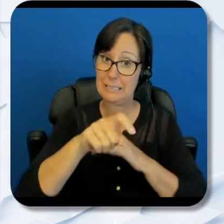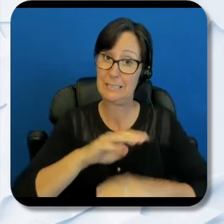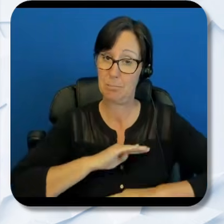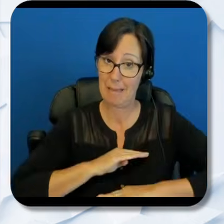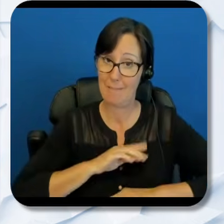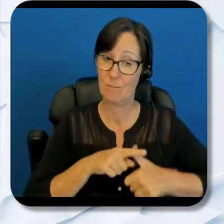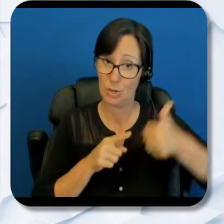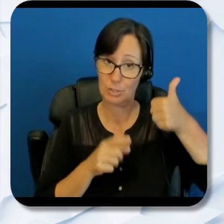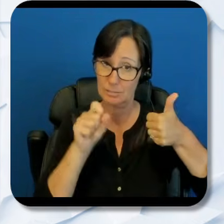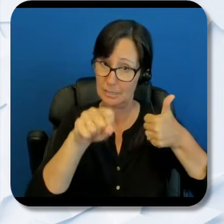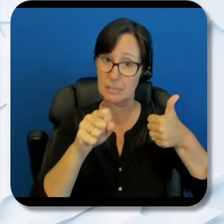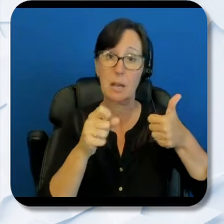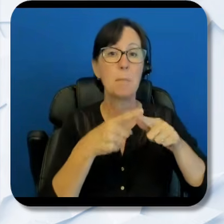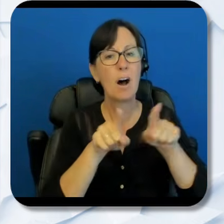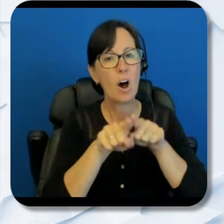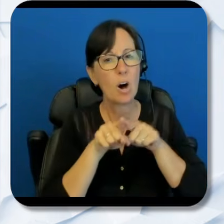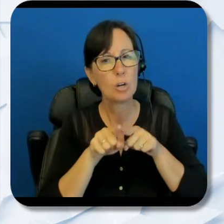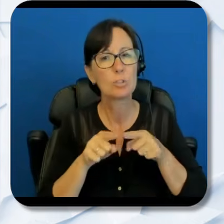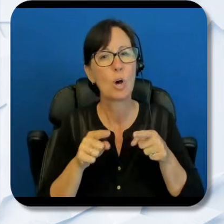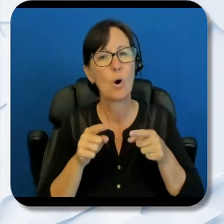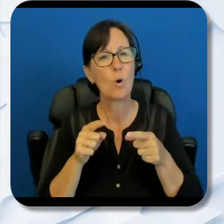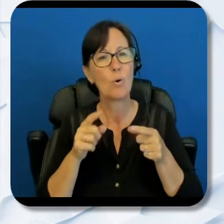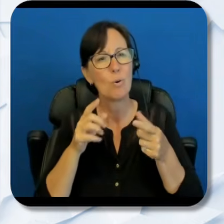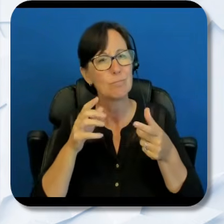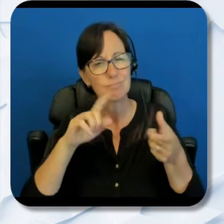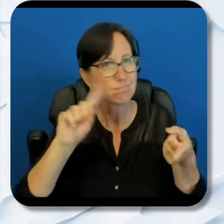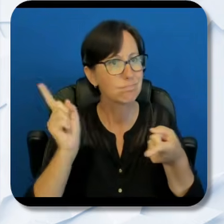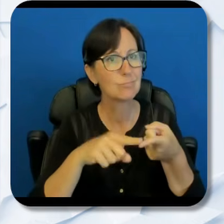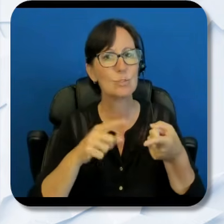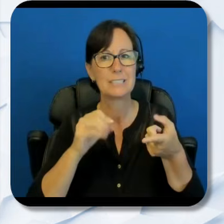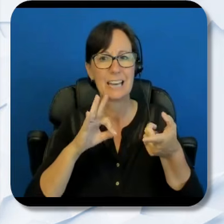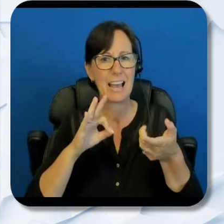also that we are disrupting these cycles of poverty, and ensuring that students are